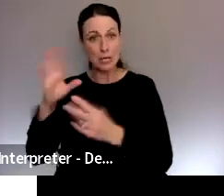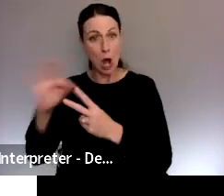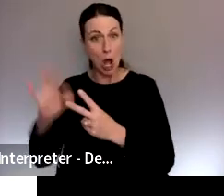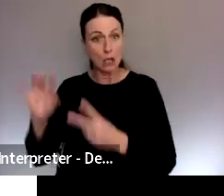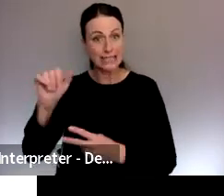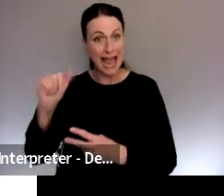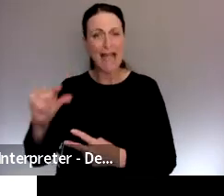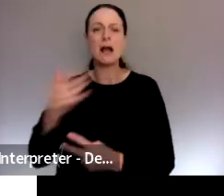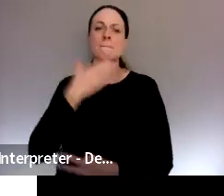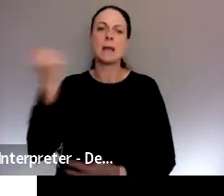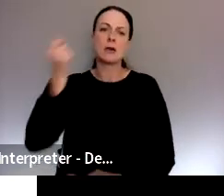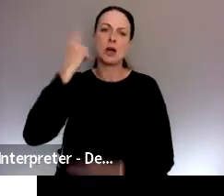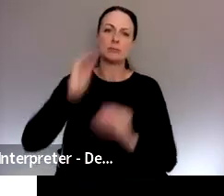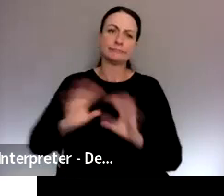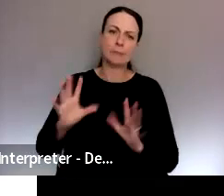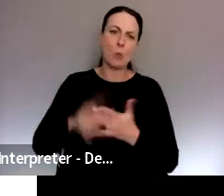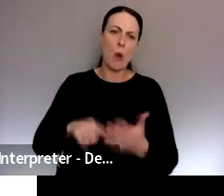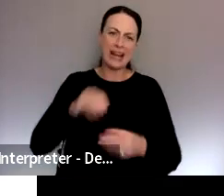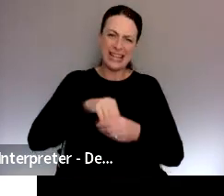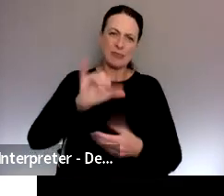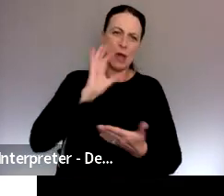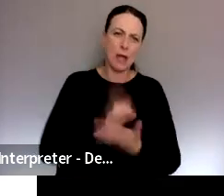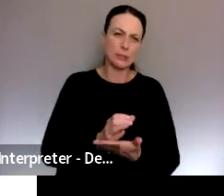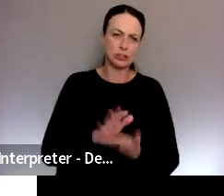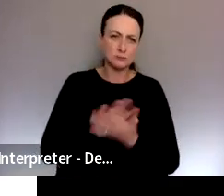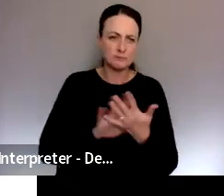and have a better understanding of what is in that image.